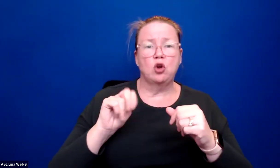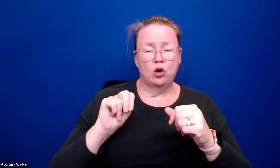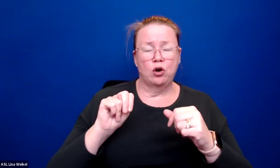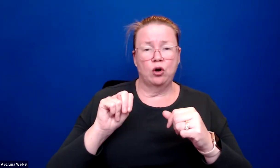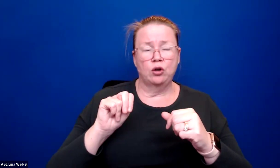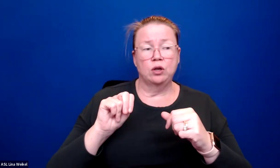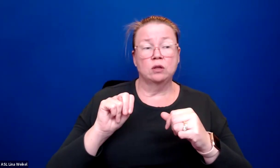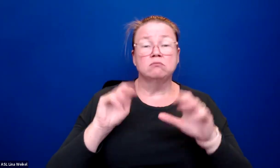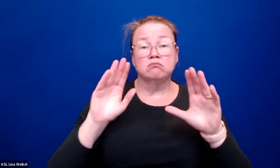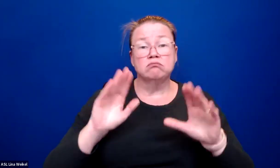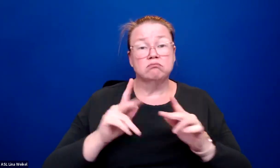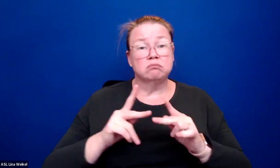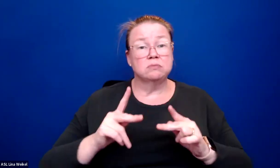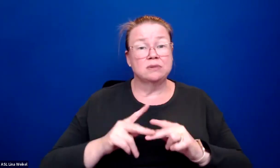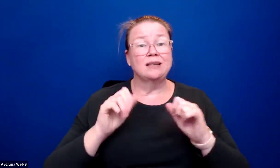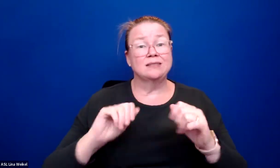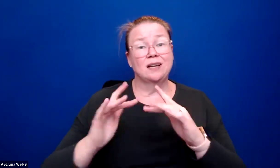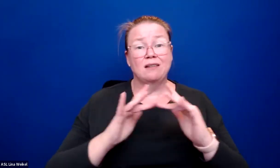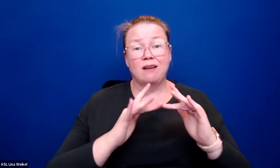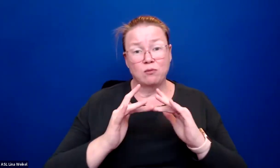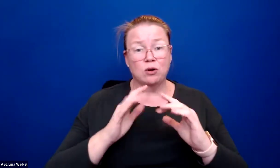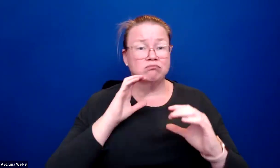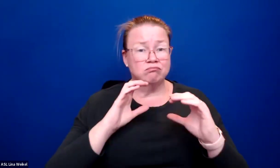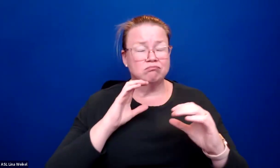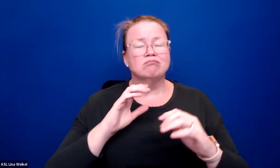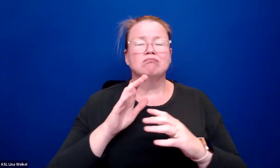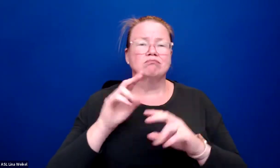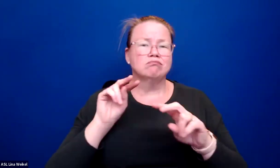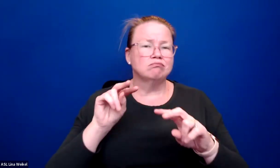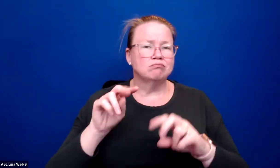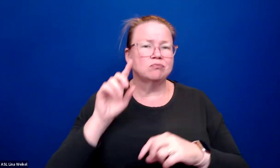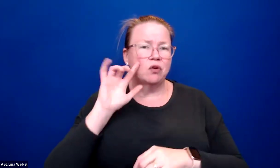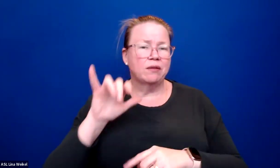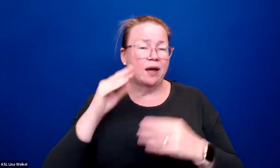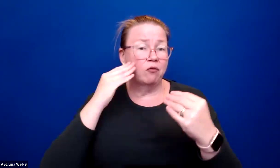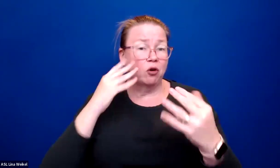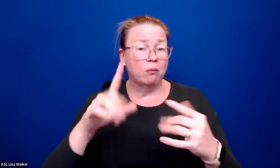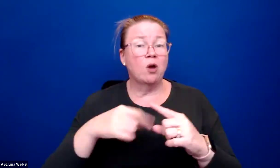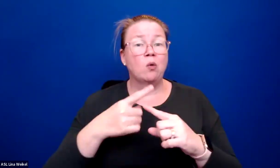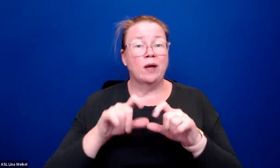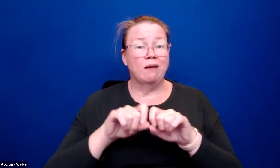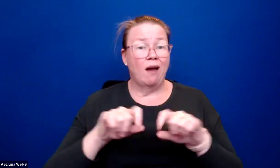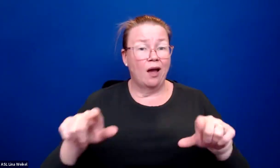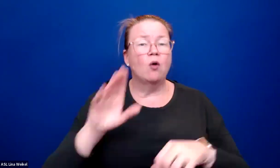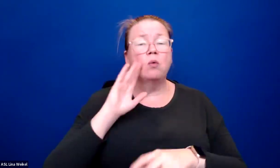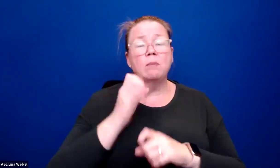Elissa w/ APRIL: it's a great place to network. So you know, be looking for that information. When it comes out I'll make sure that